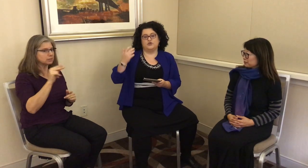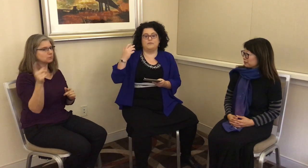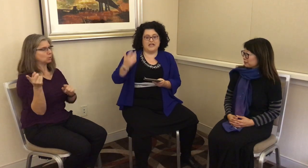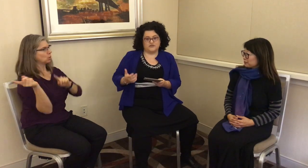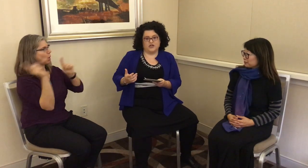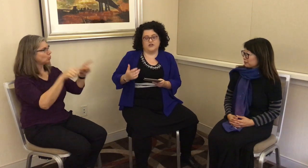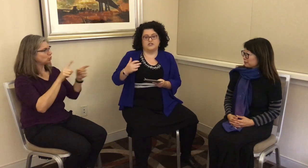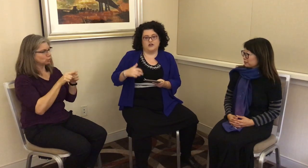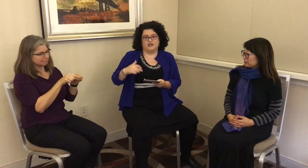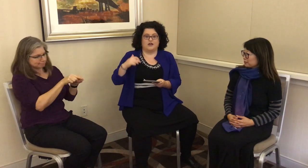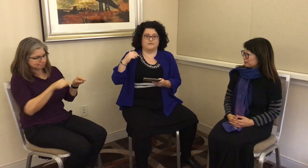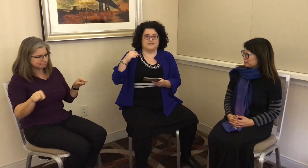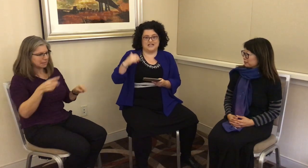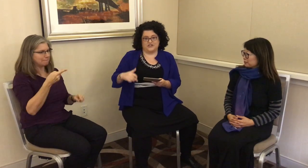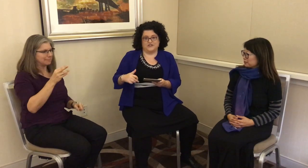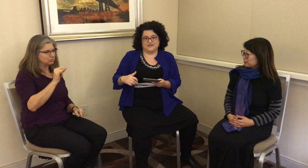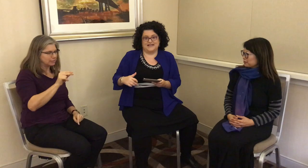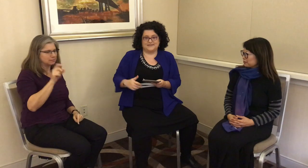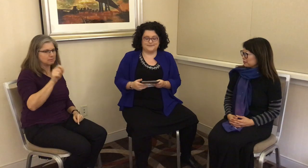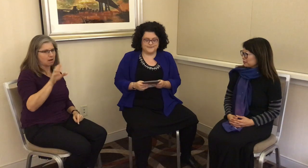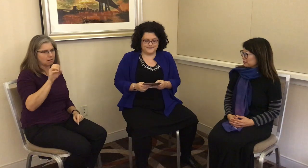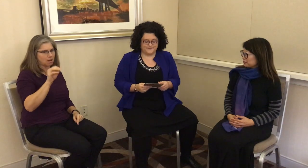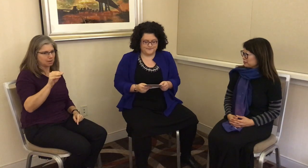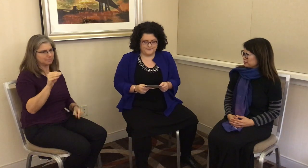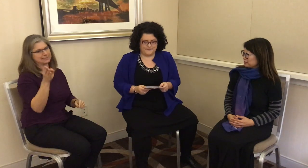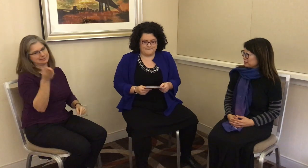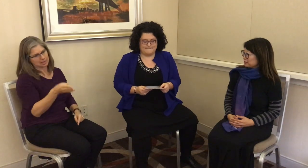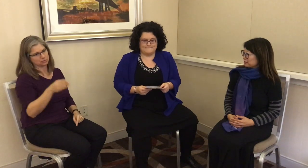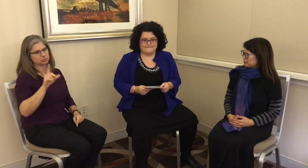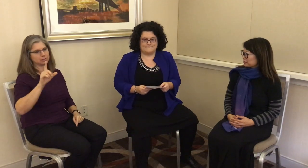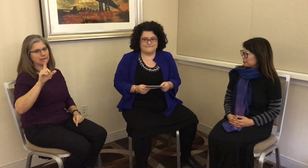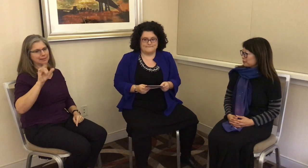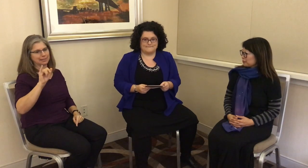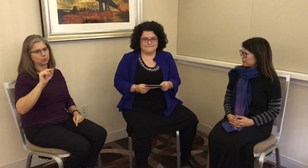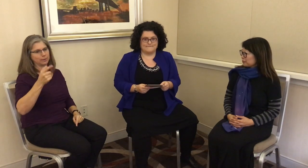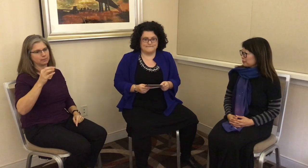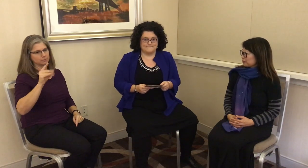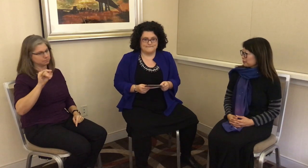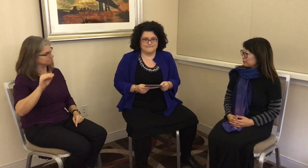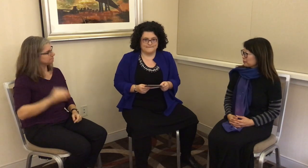patreon.com/lingthusiasm.